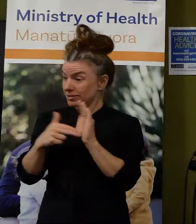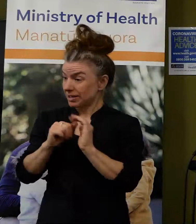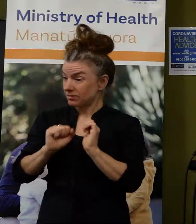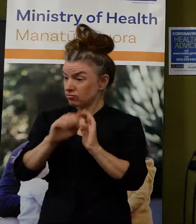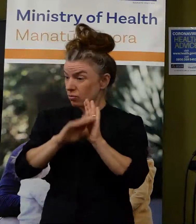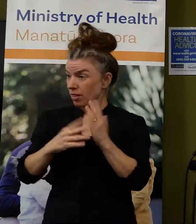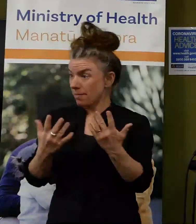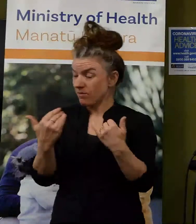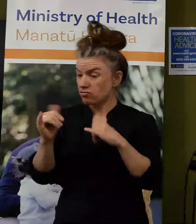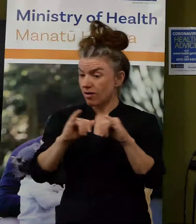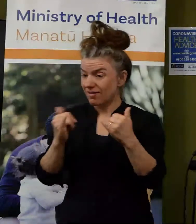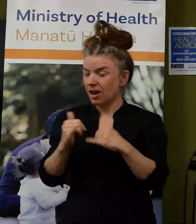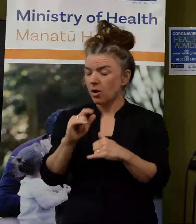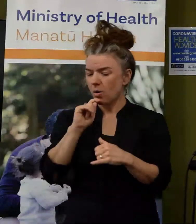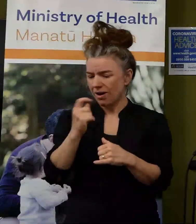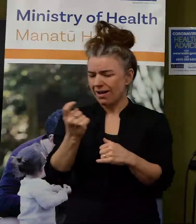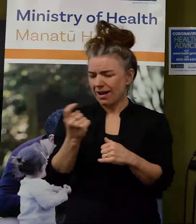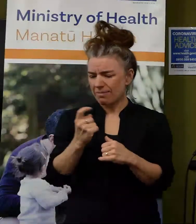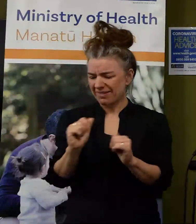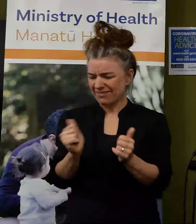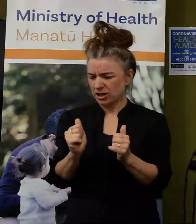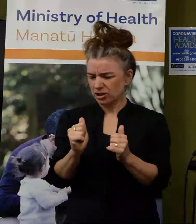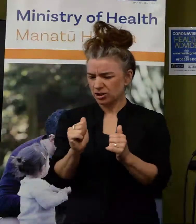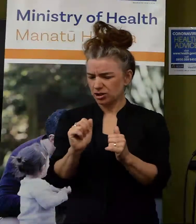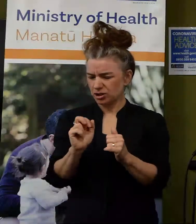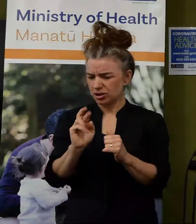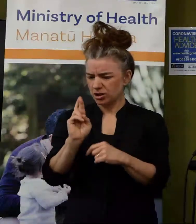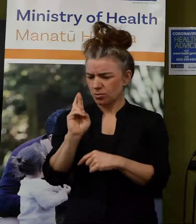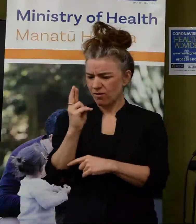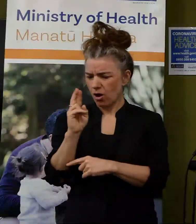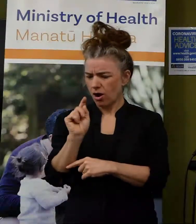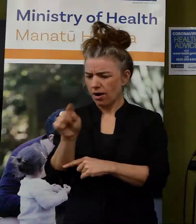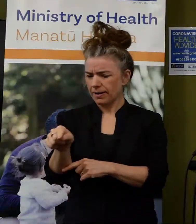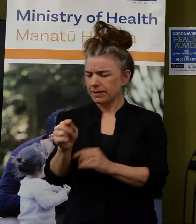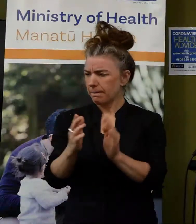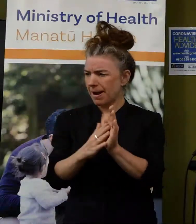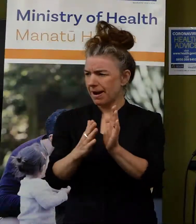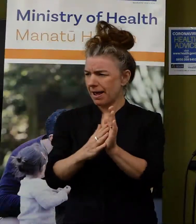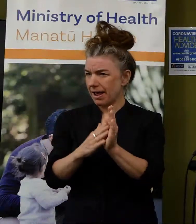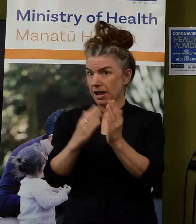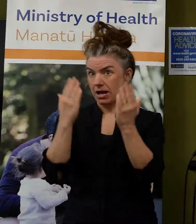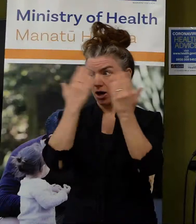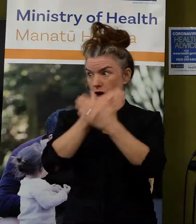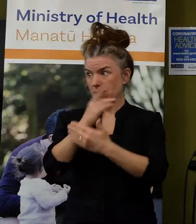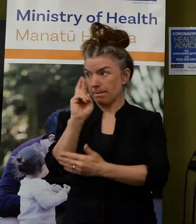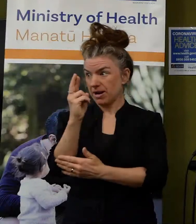So those are due to expire midnight next Monday. And we're just in the process of putting further advice